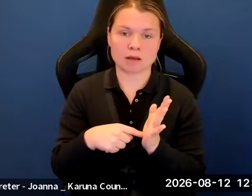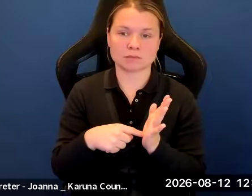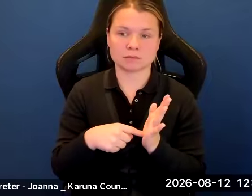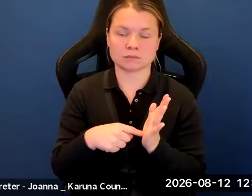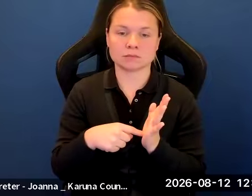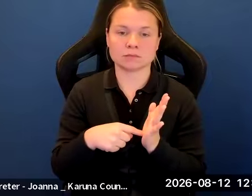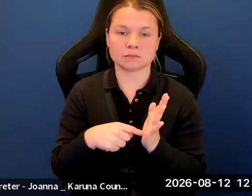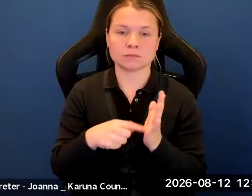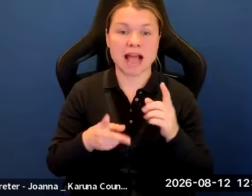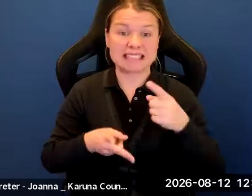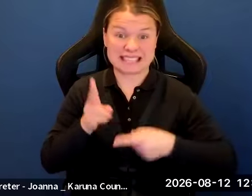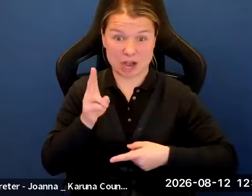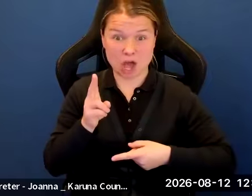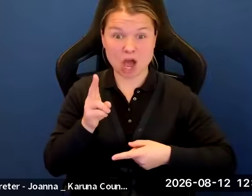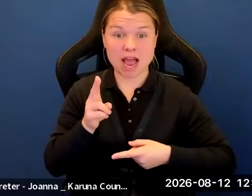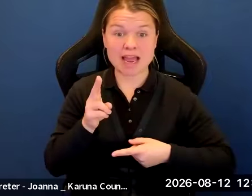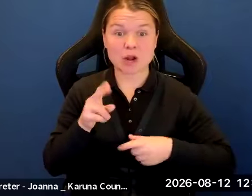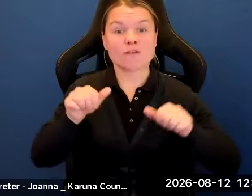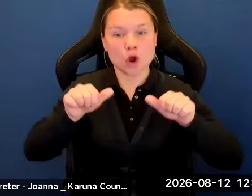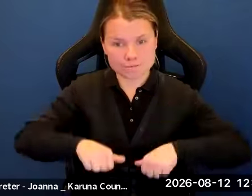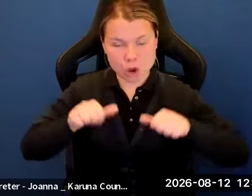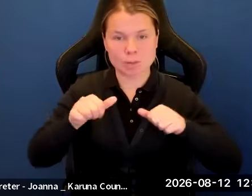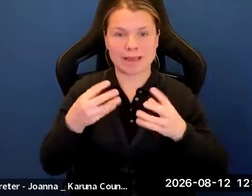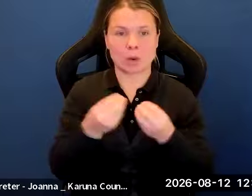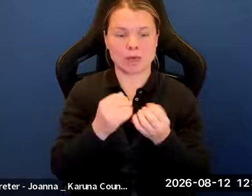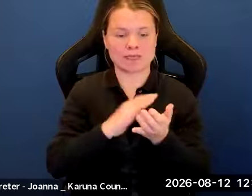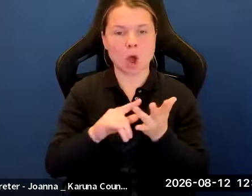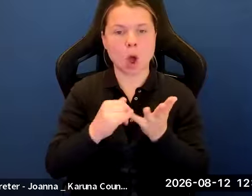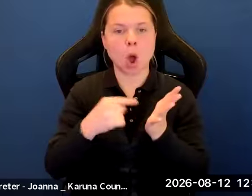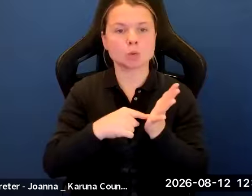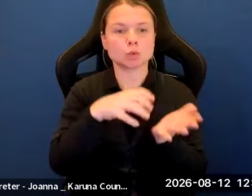26th of October and